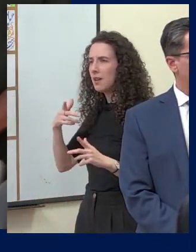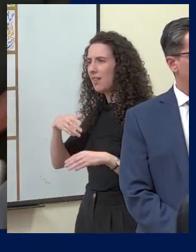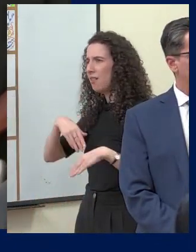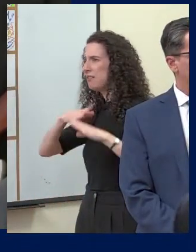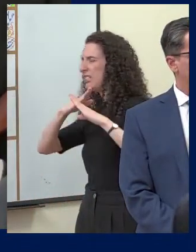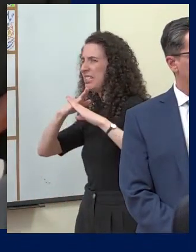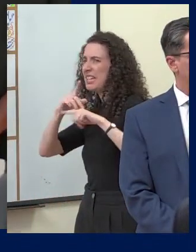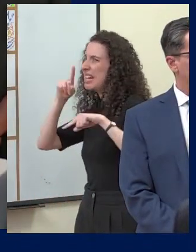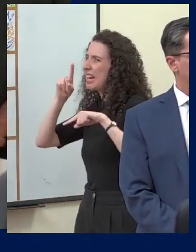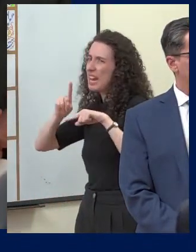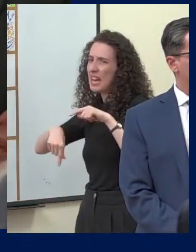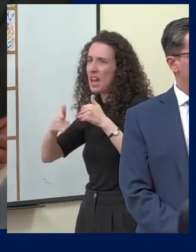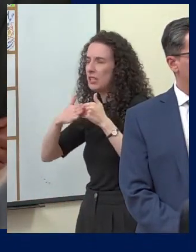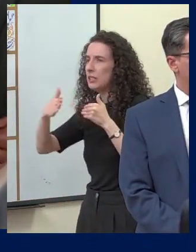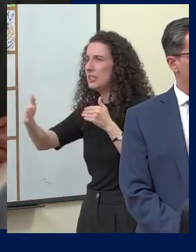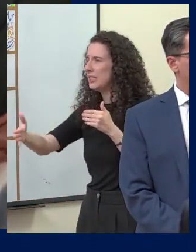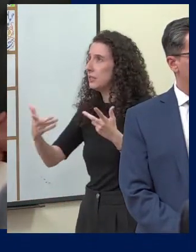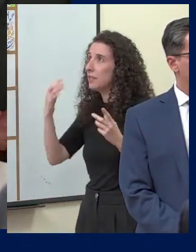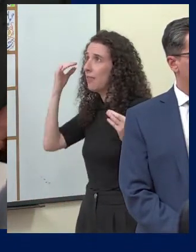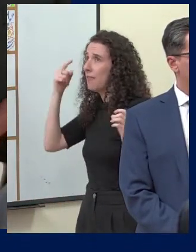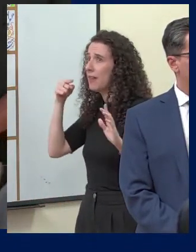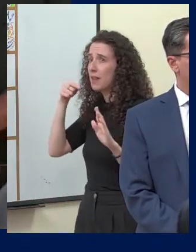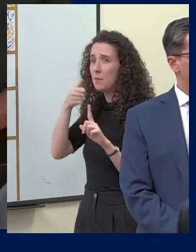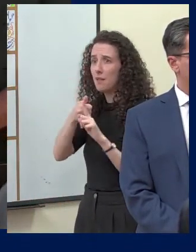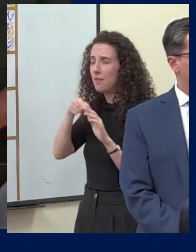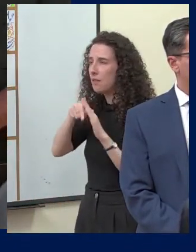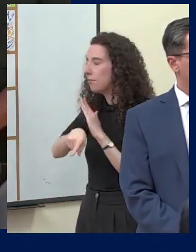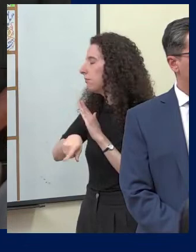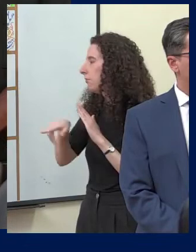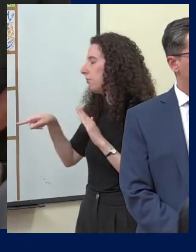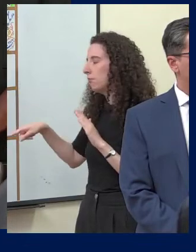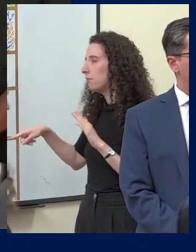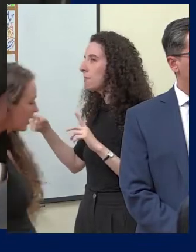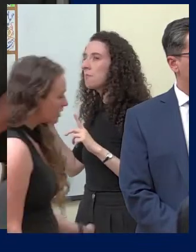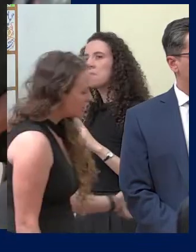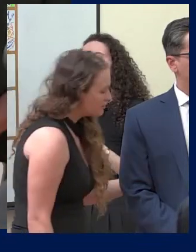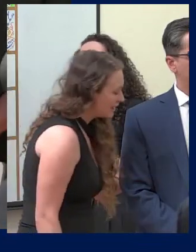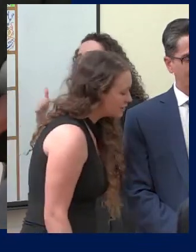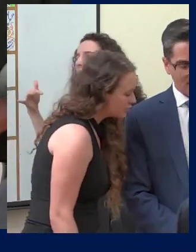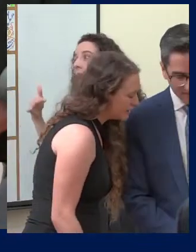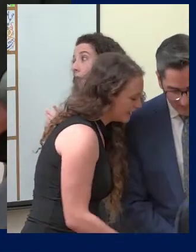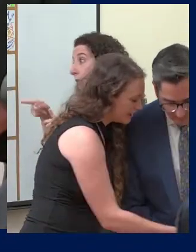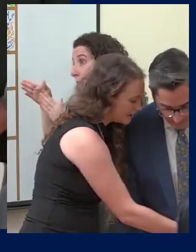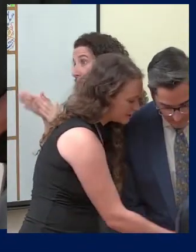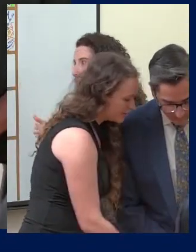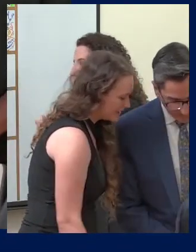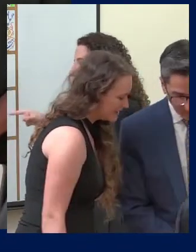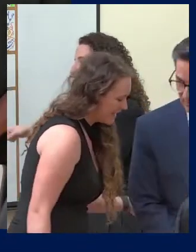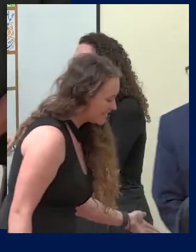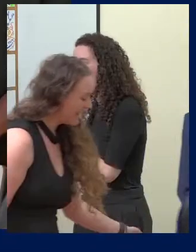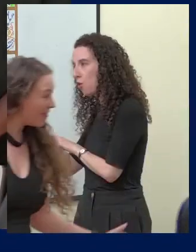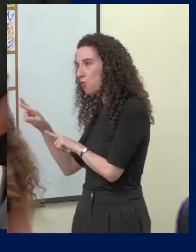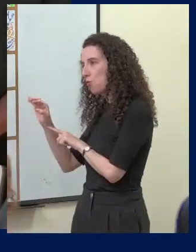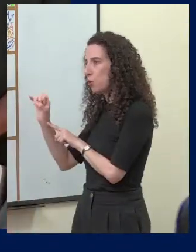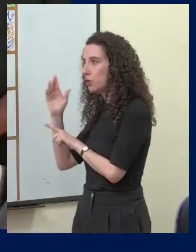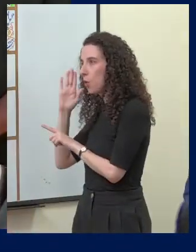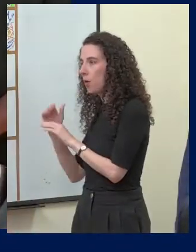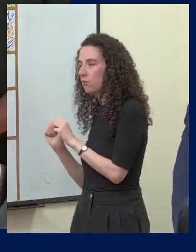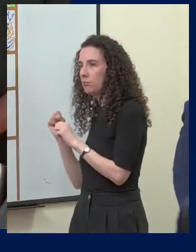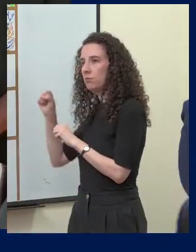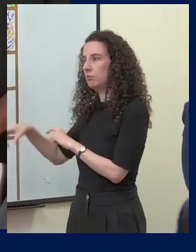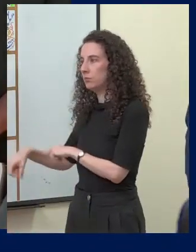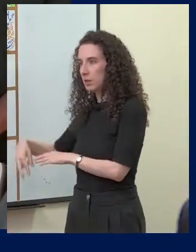Every once in a while, someone like her will step up and say we are going to change that.